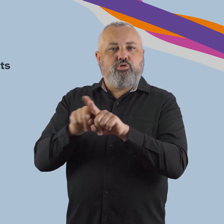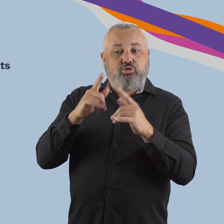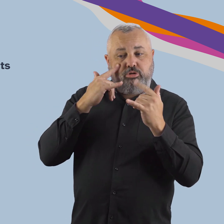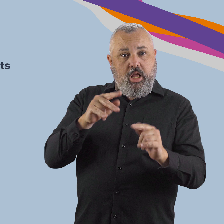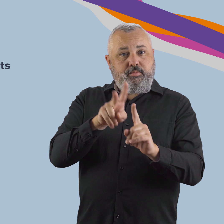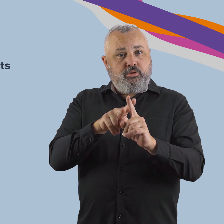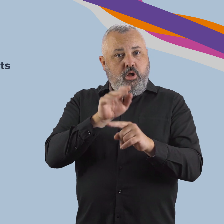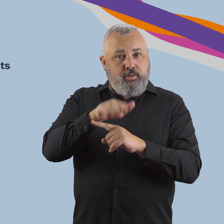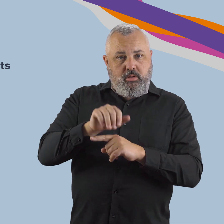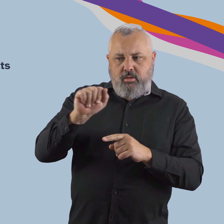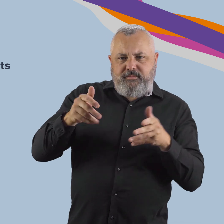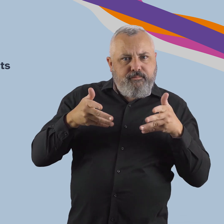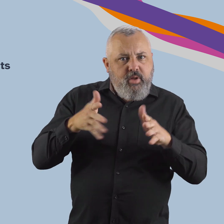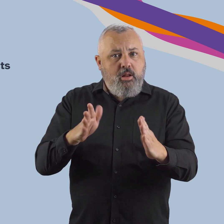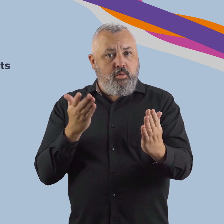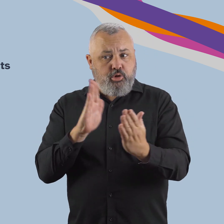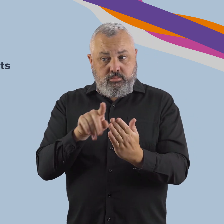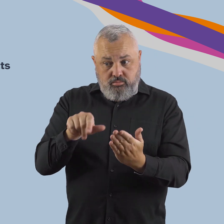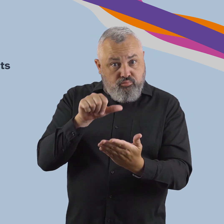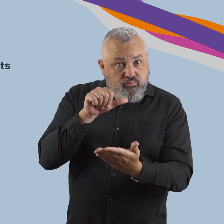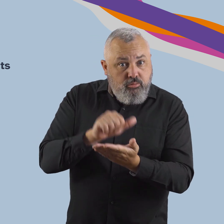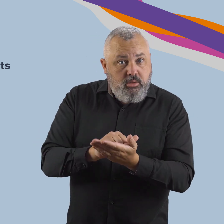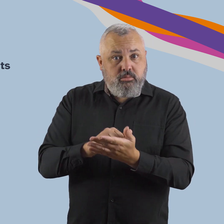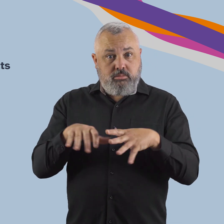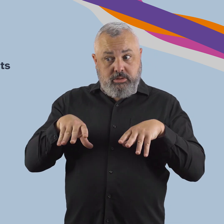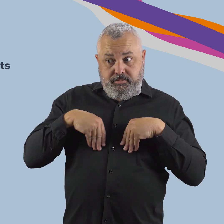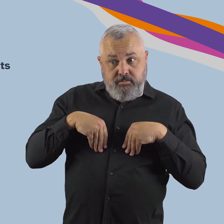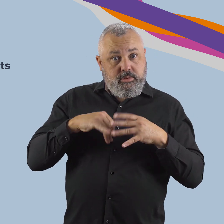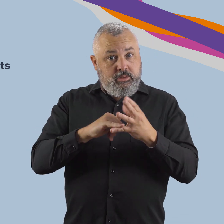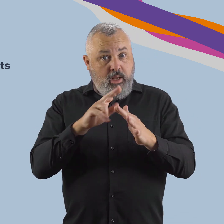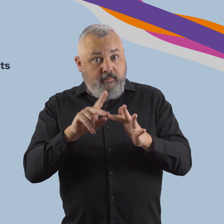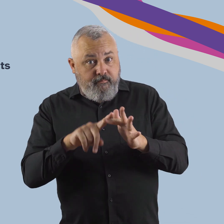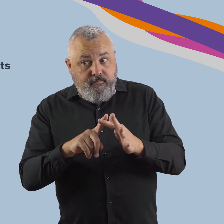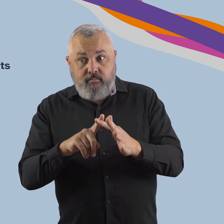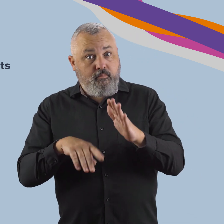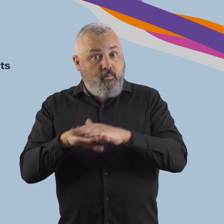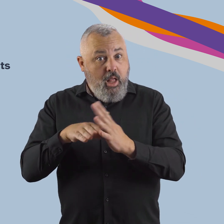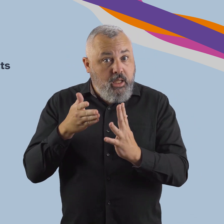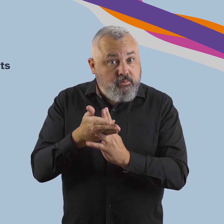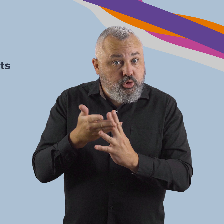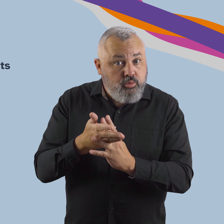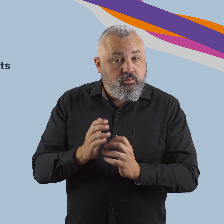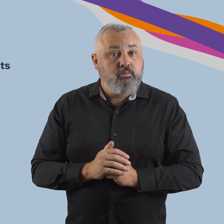Other considerations include how appropriate, acceptable, safe and accessible the methods and approaches described in